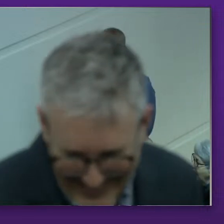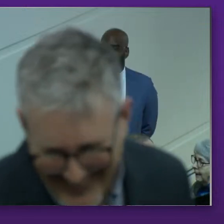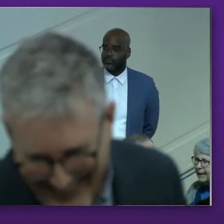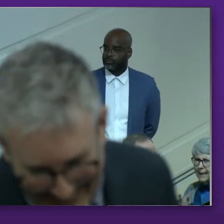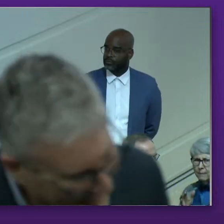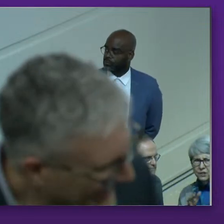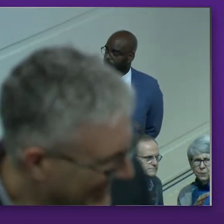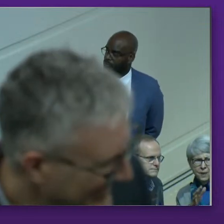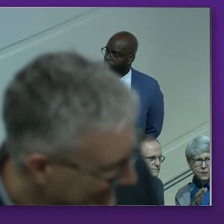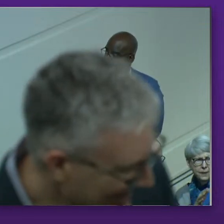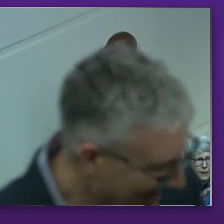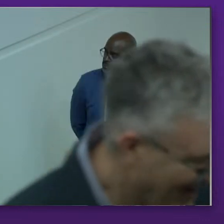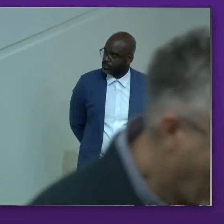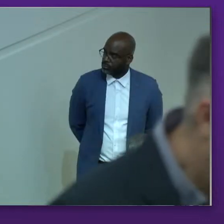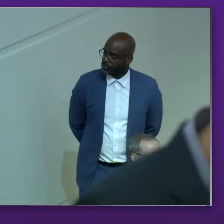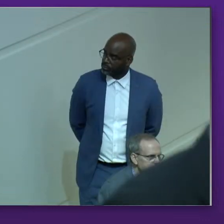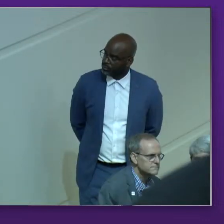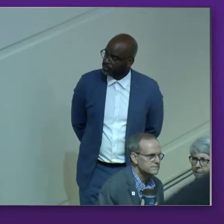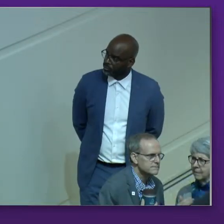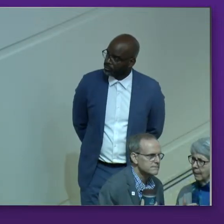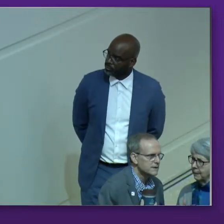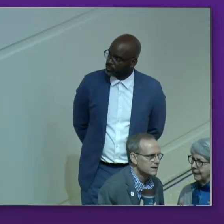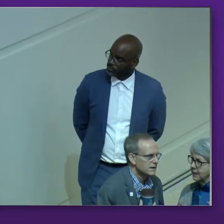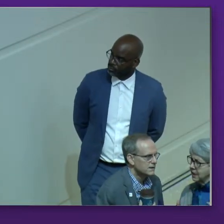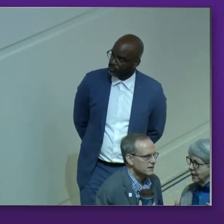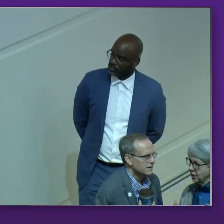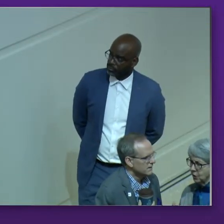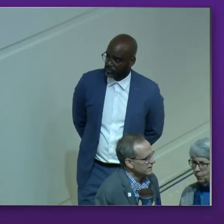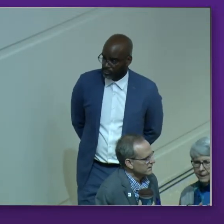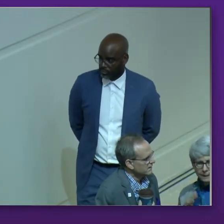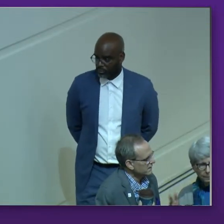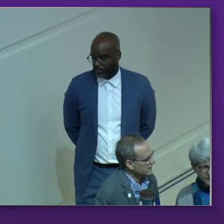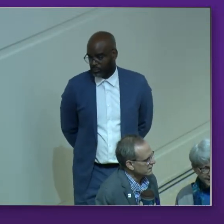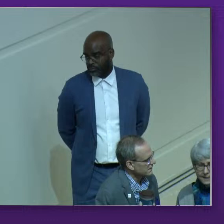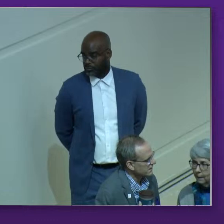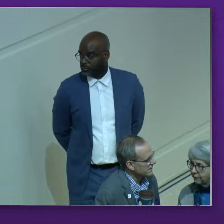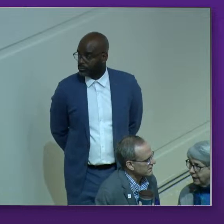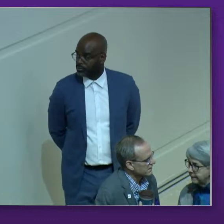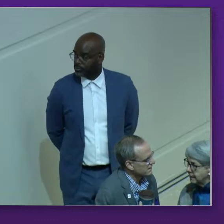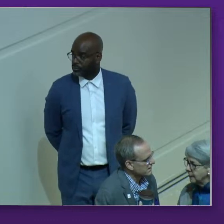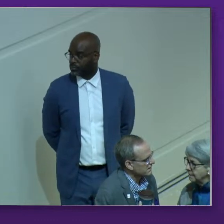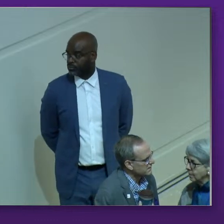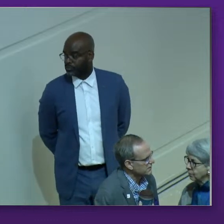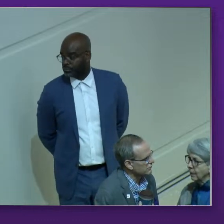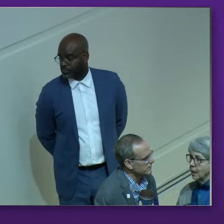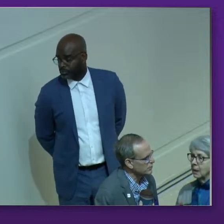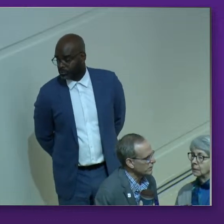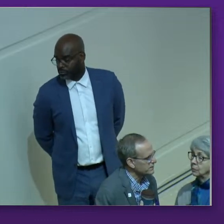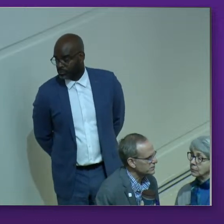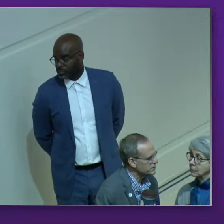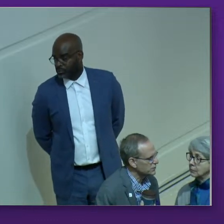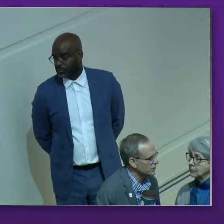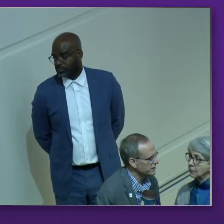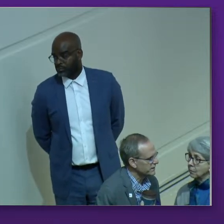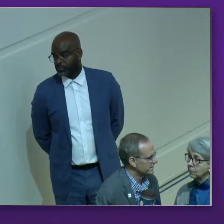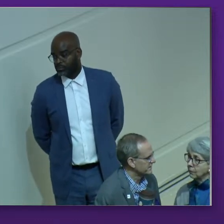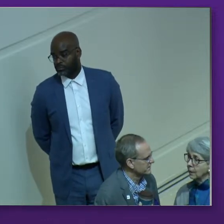MORE THAN ANYTHING IT IS THE STUDENTS THE KIDNEY GOING I FIND MY STUDENTS TO BE INCREDIBLY RESPECTFUL.